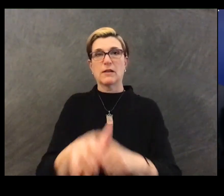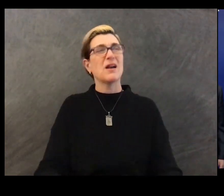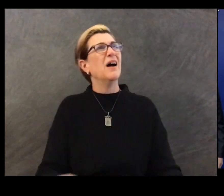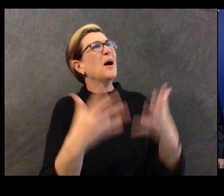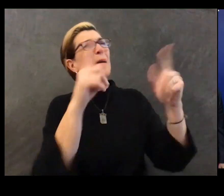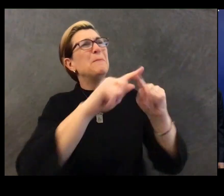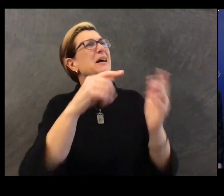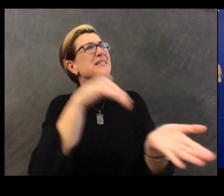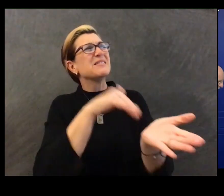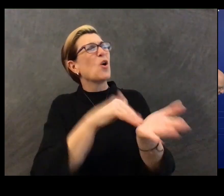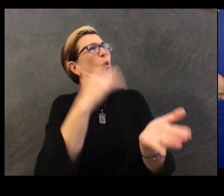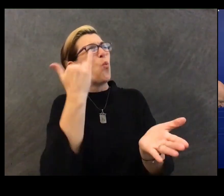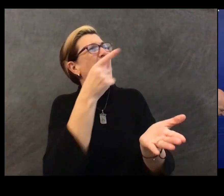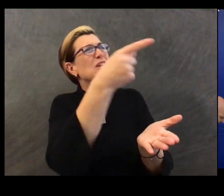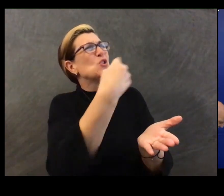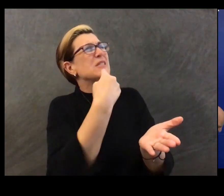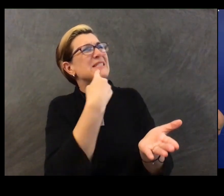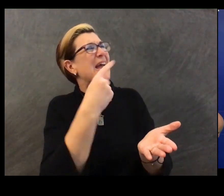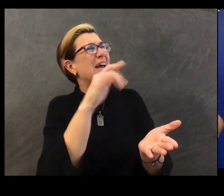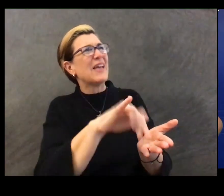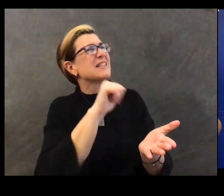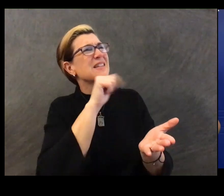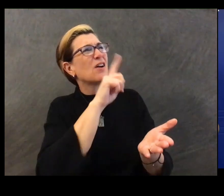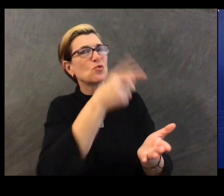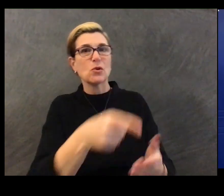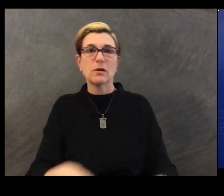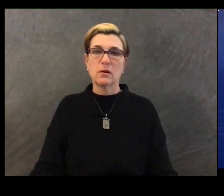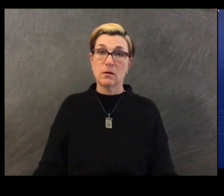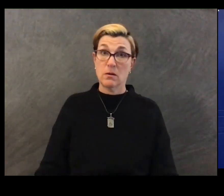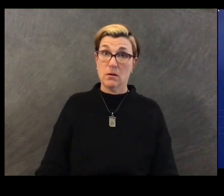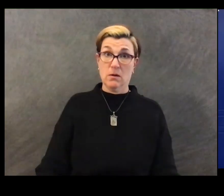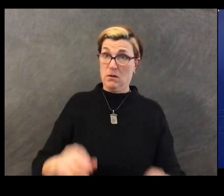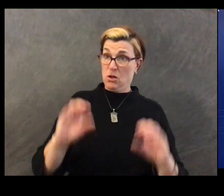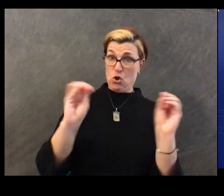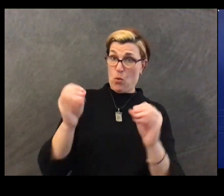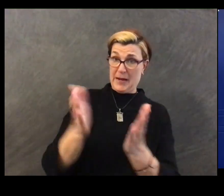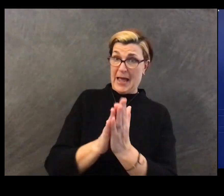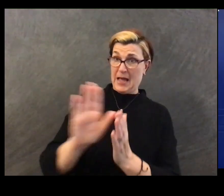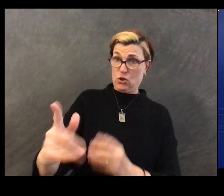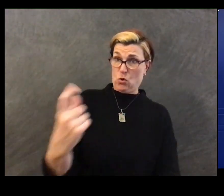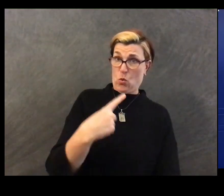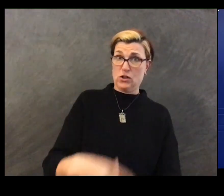you weren't all sigh we talked about this yesterday when you asked me this